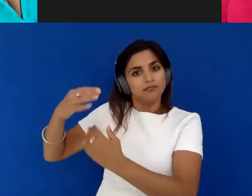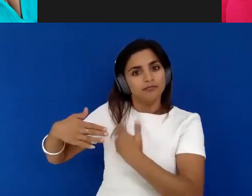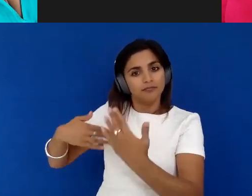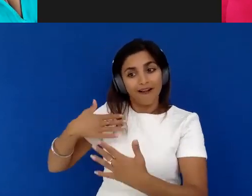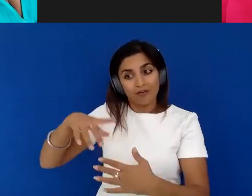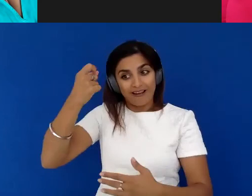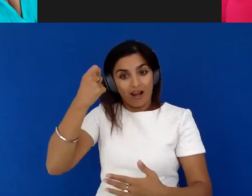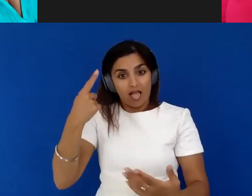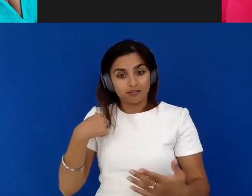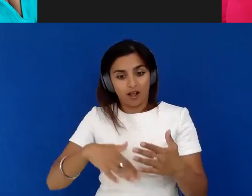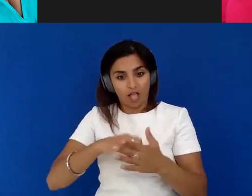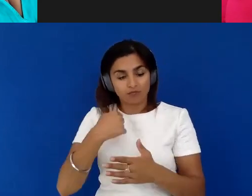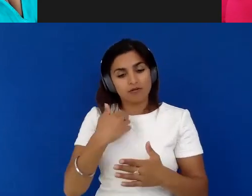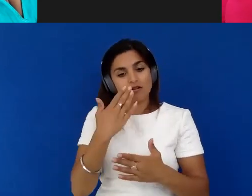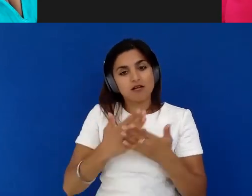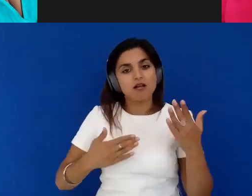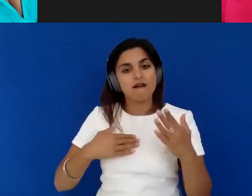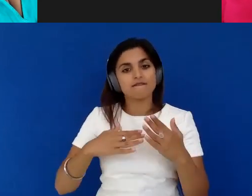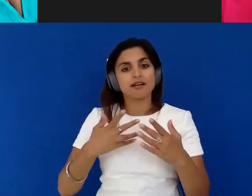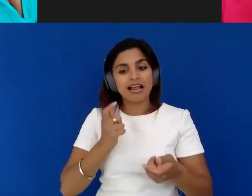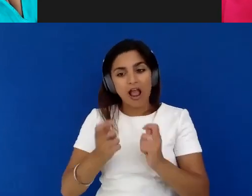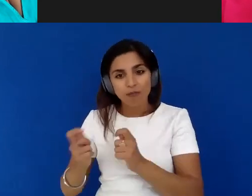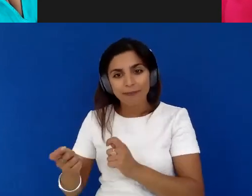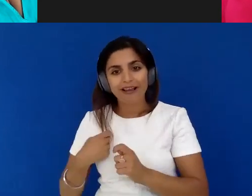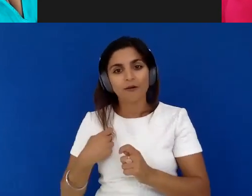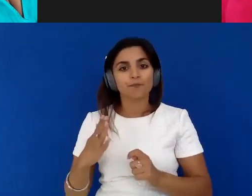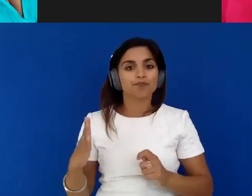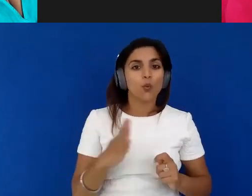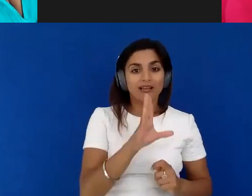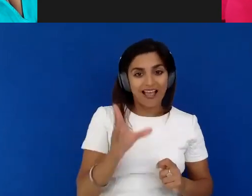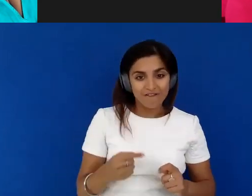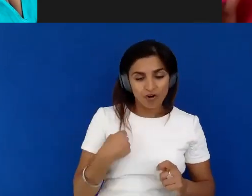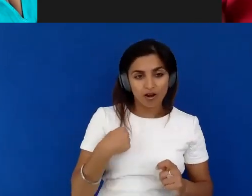I'm half Caribbean half West African Jumoke is West African that we wouldn't be